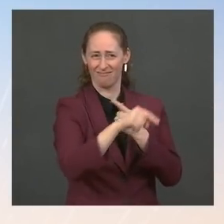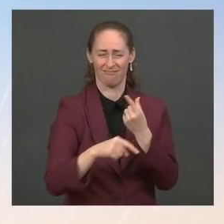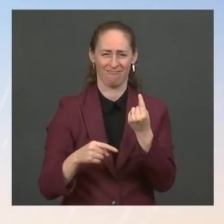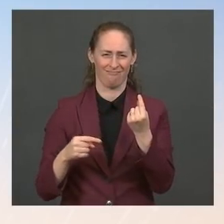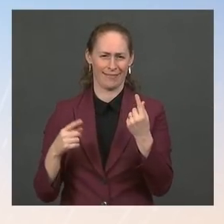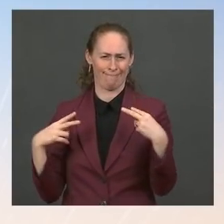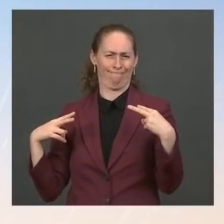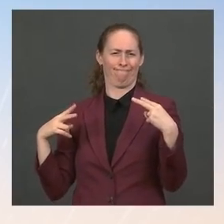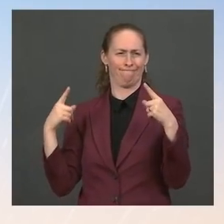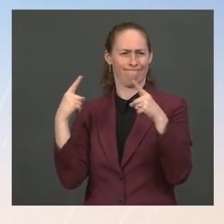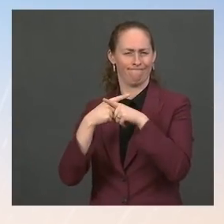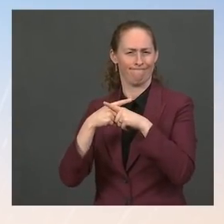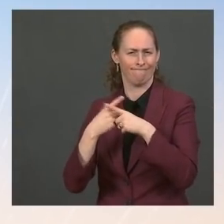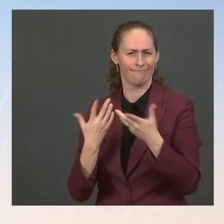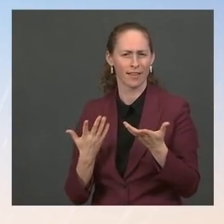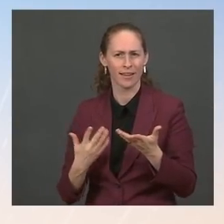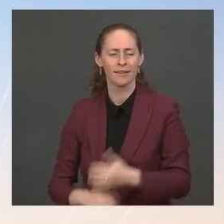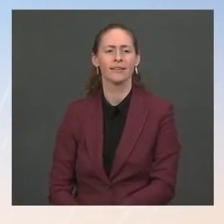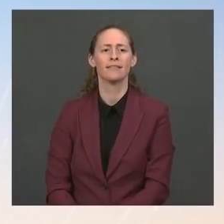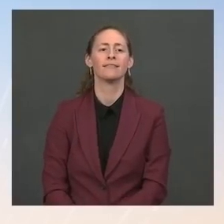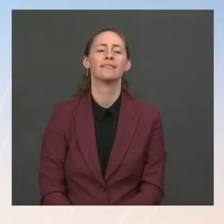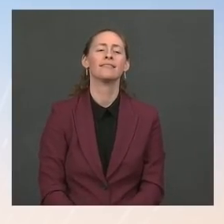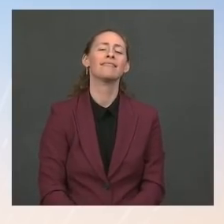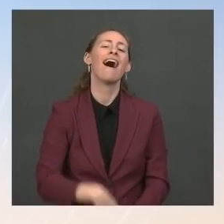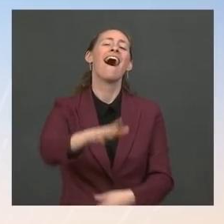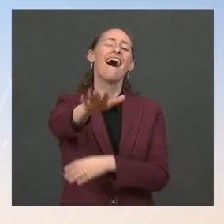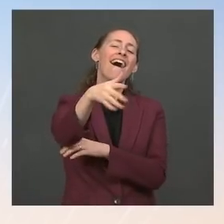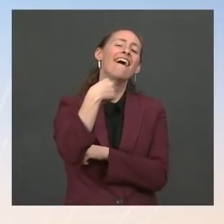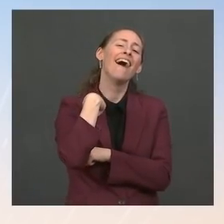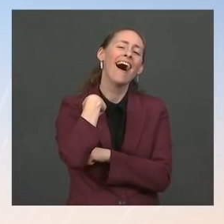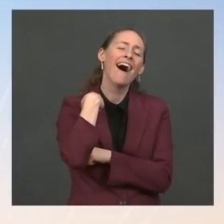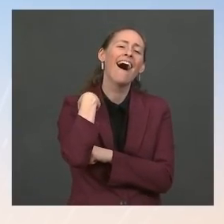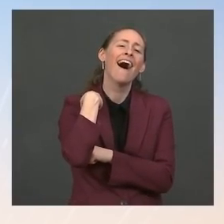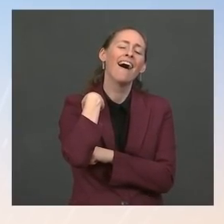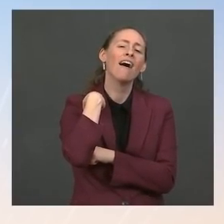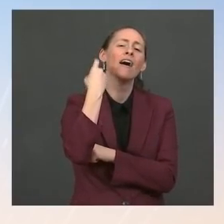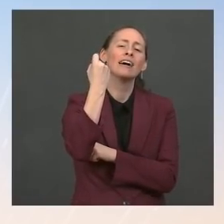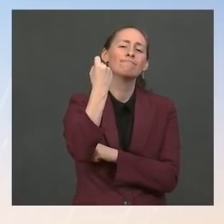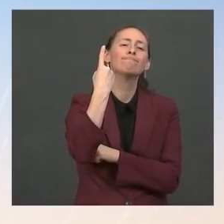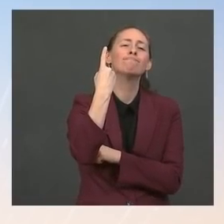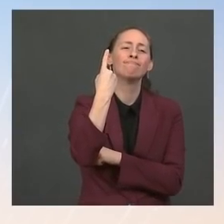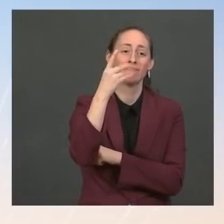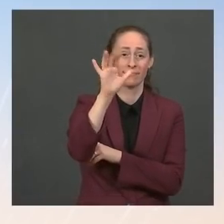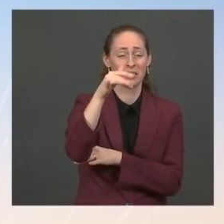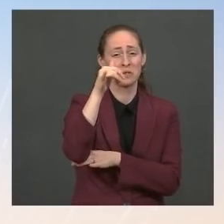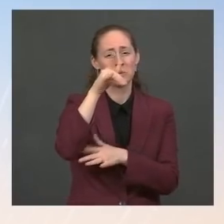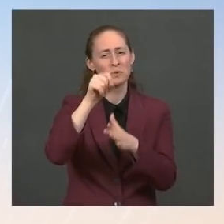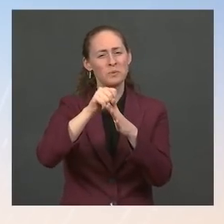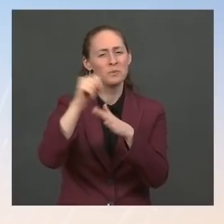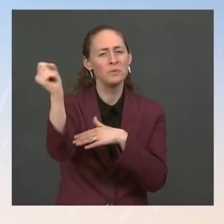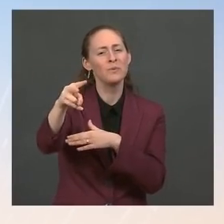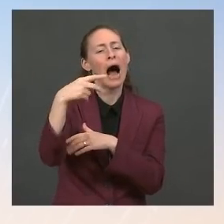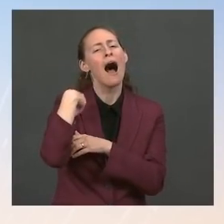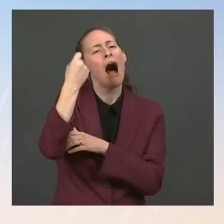and don't want to ruin your Sundays -- but there will be a preview call of the summit on Sunday that all of you will be invited to.